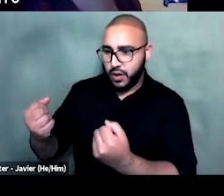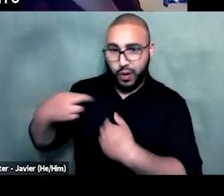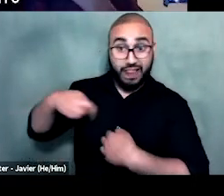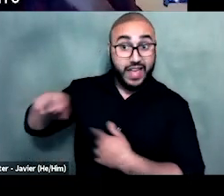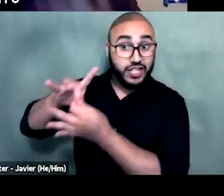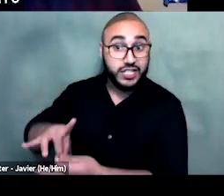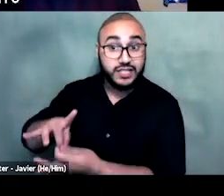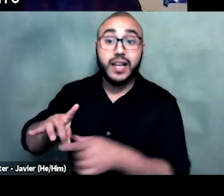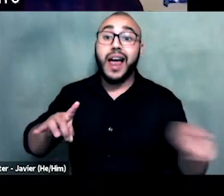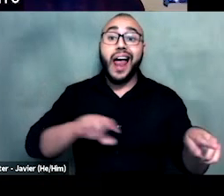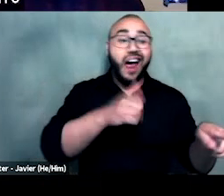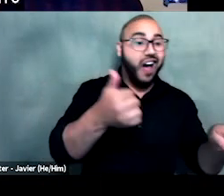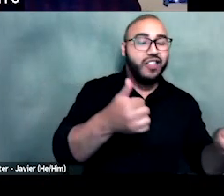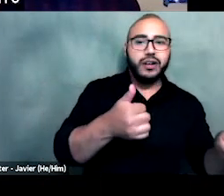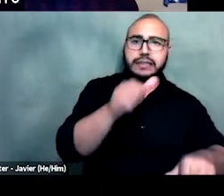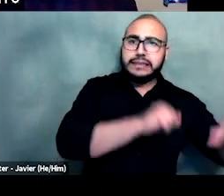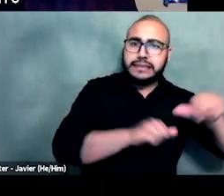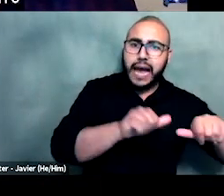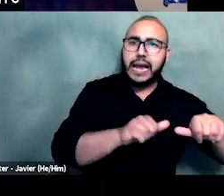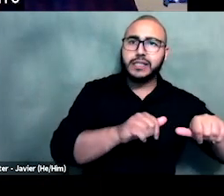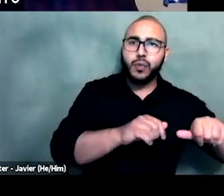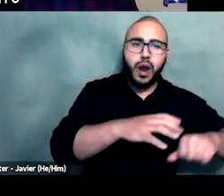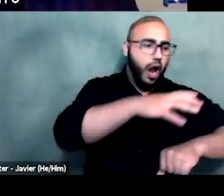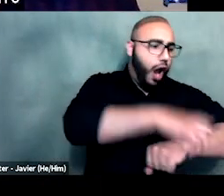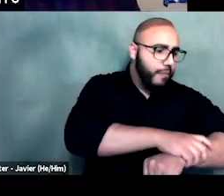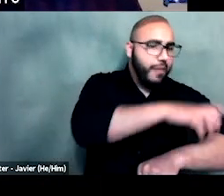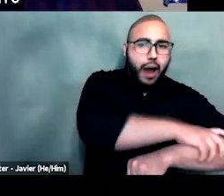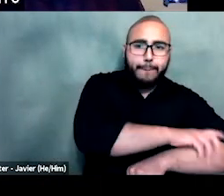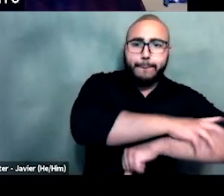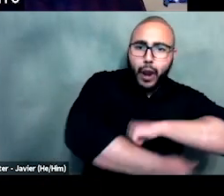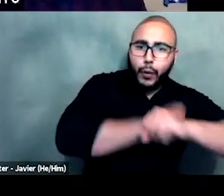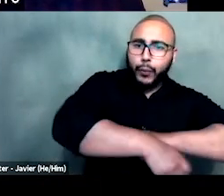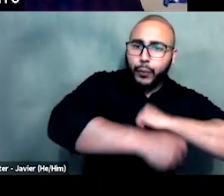another spiritual healer, who would come along and pray for that person. So that way,